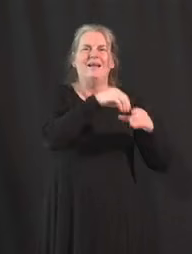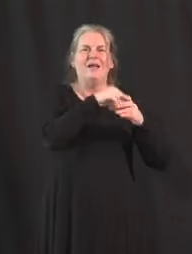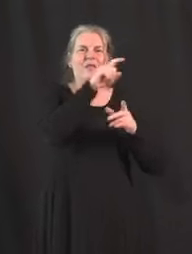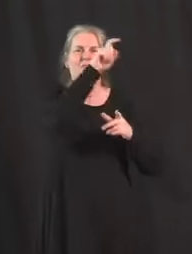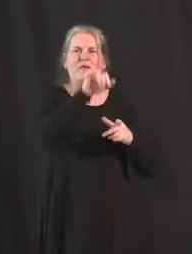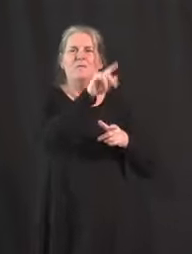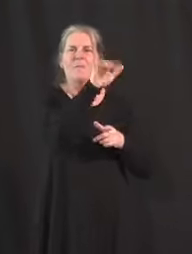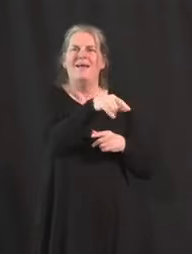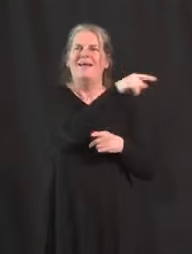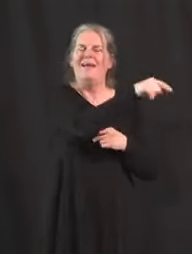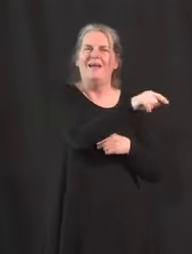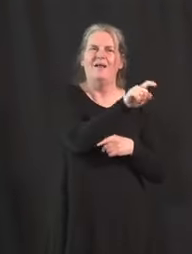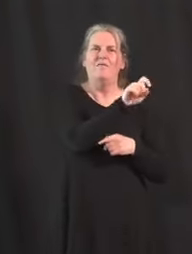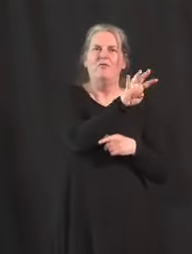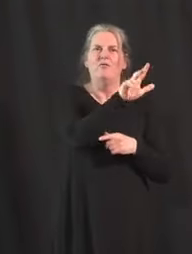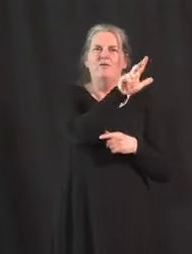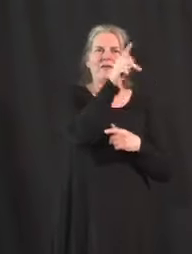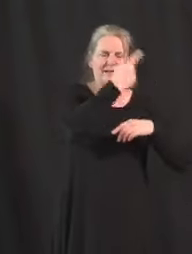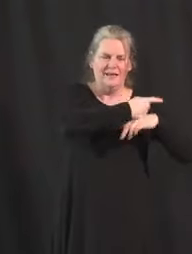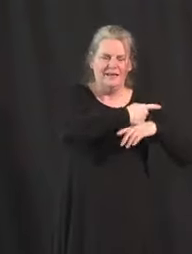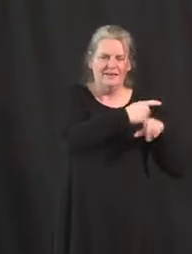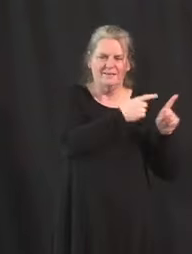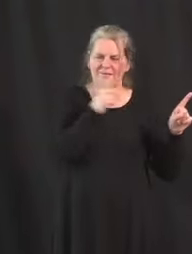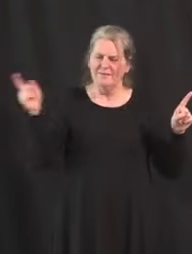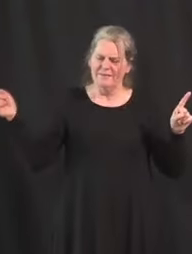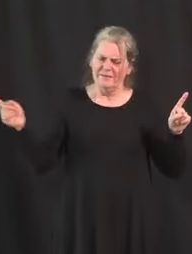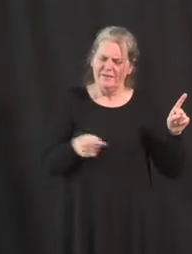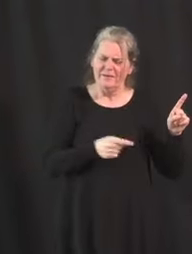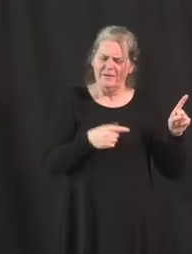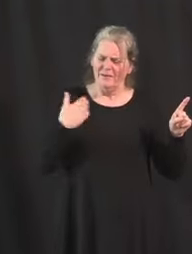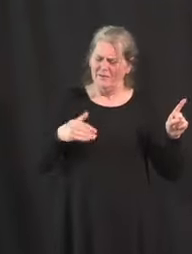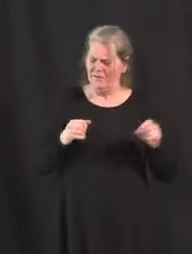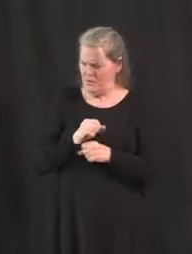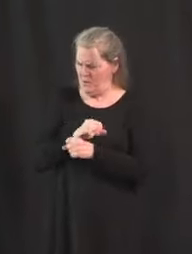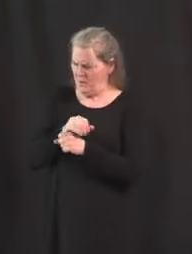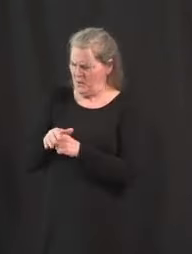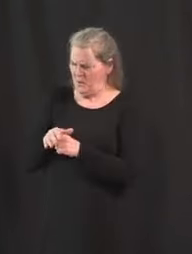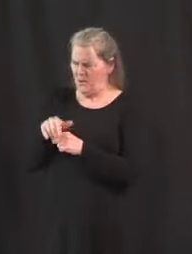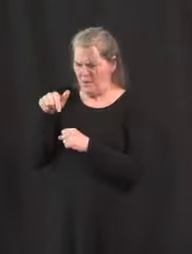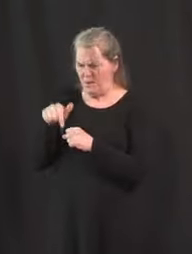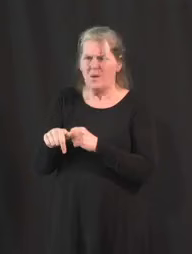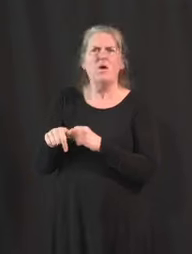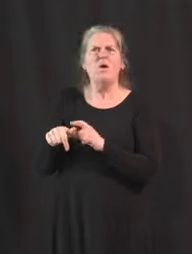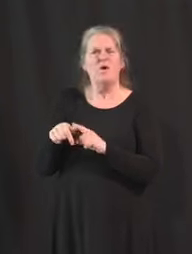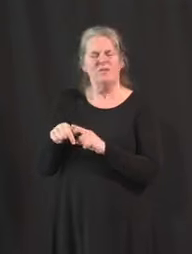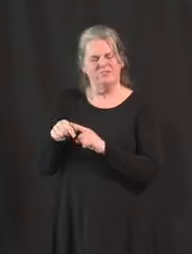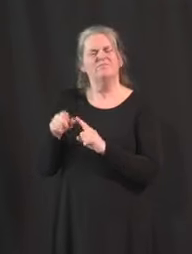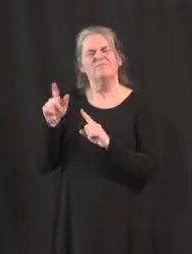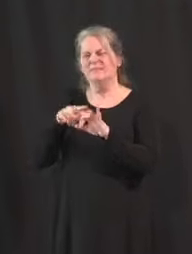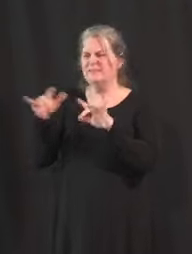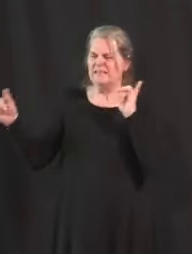ONE OF THE OFT QUOTED COVID TRUTHS IS WE ARE IN FOR A